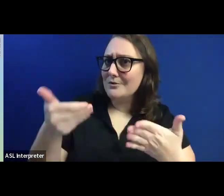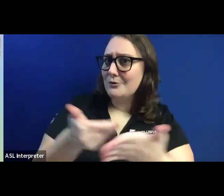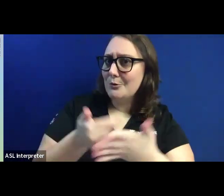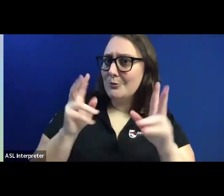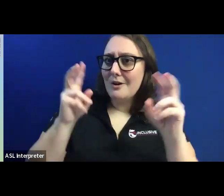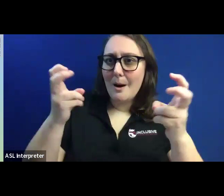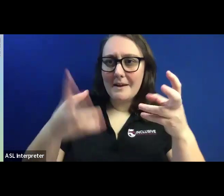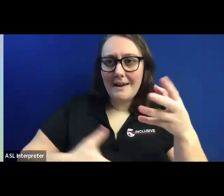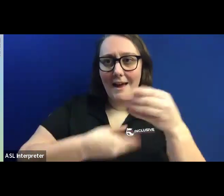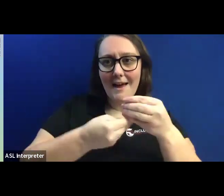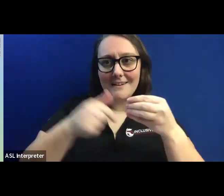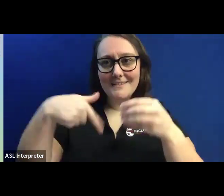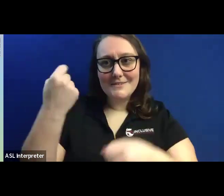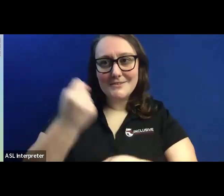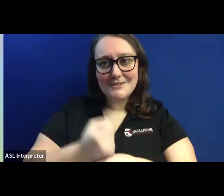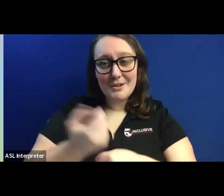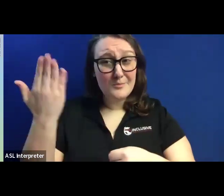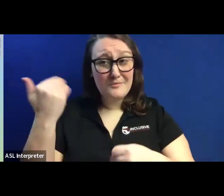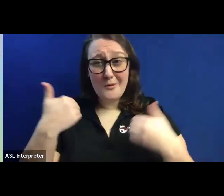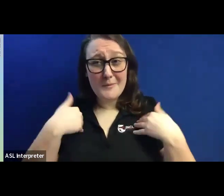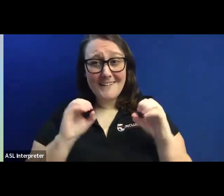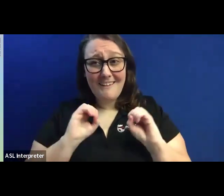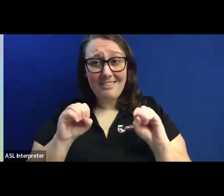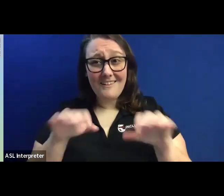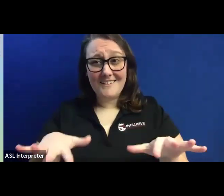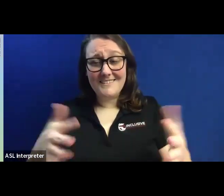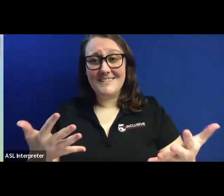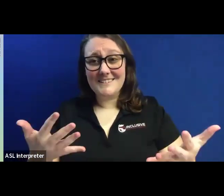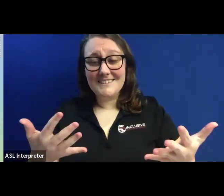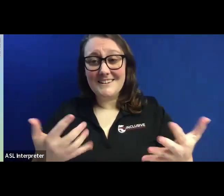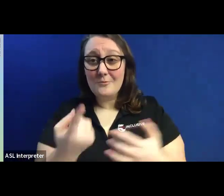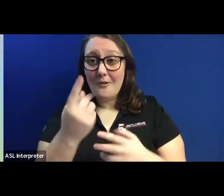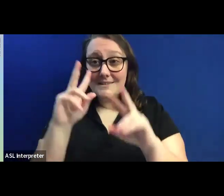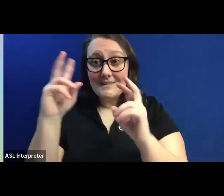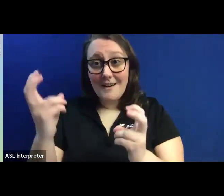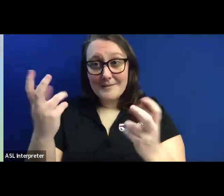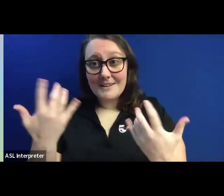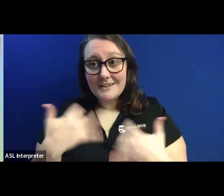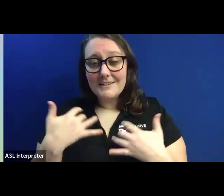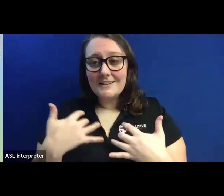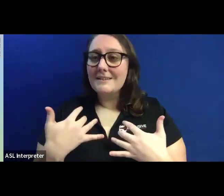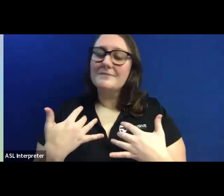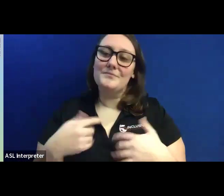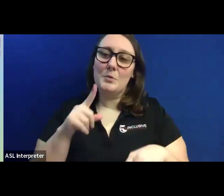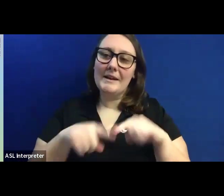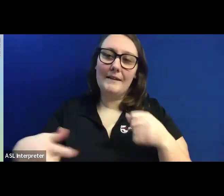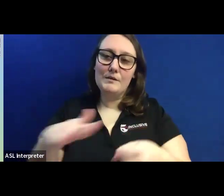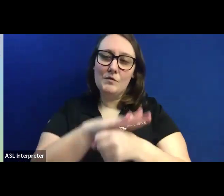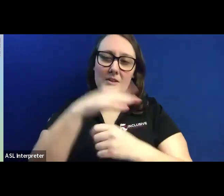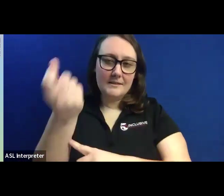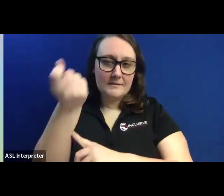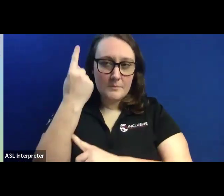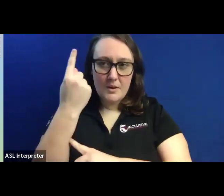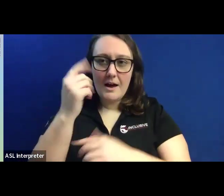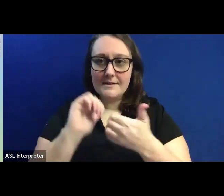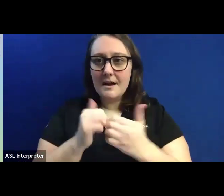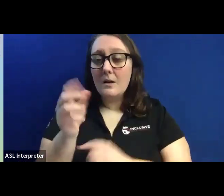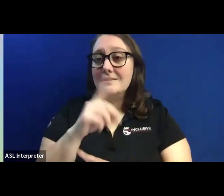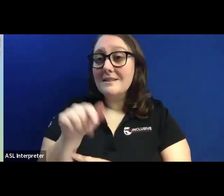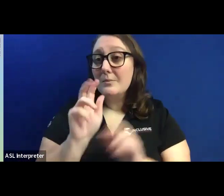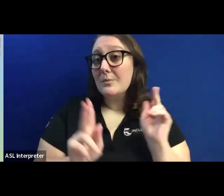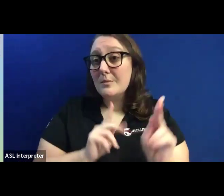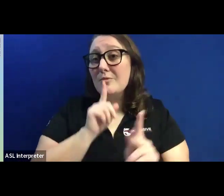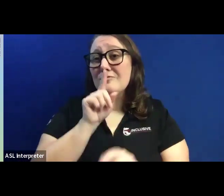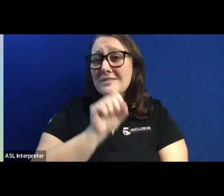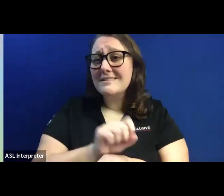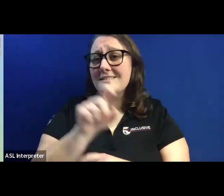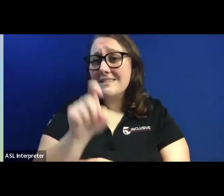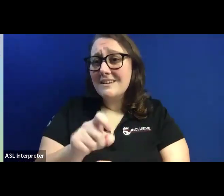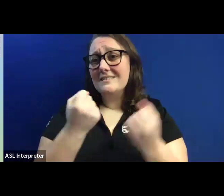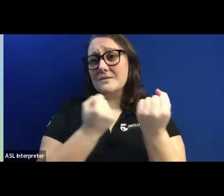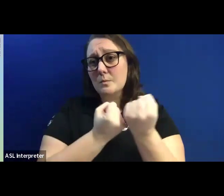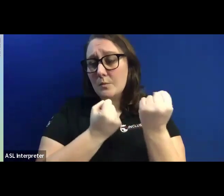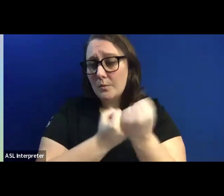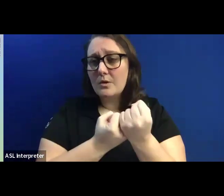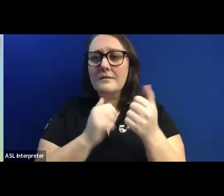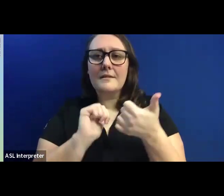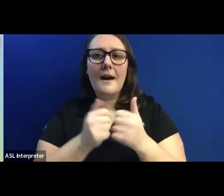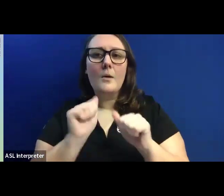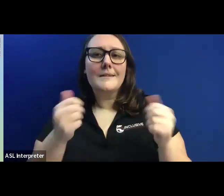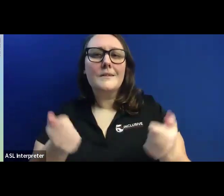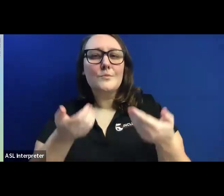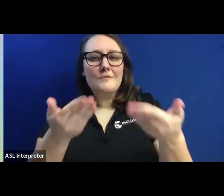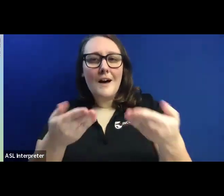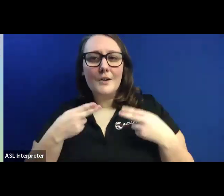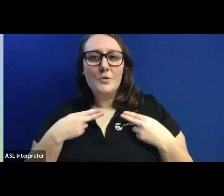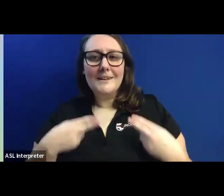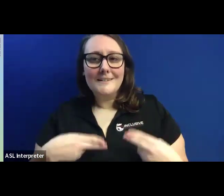So previous years, we had nothing and it's only one topic, so with that one topic, we're not fully able to conceptualize how disabled people really need our help and how humanitarian aid covers for disabled people.